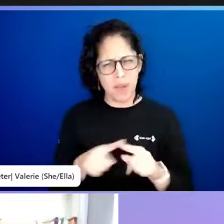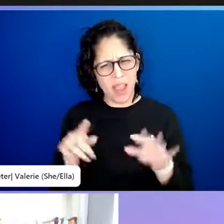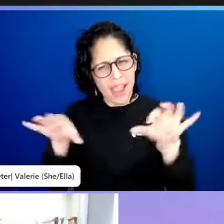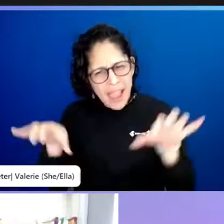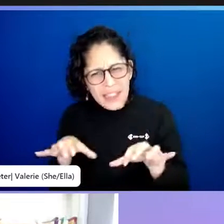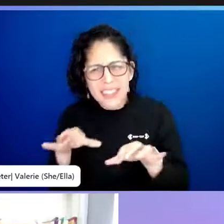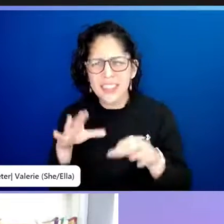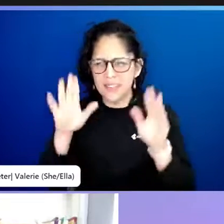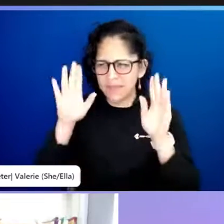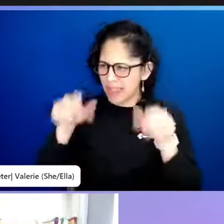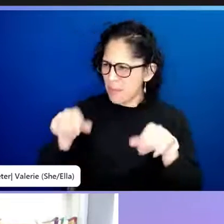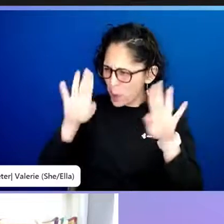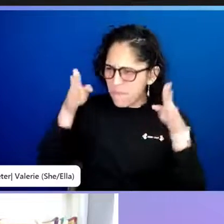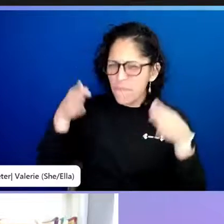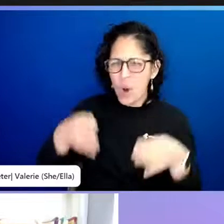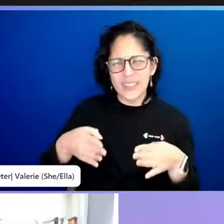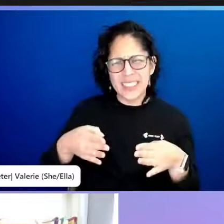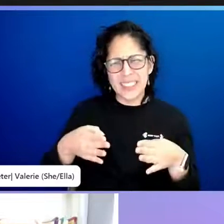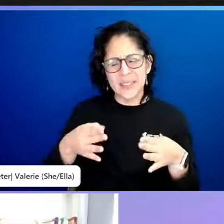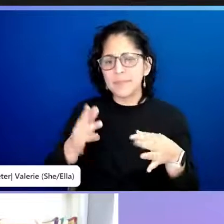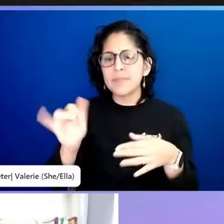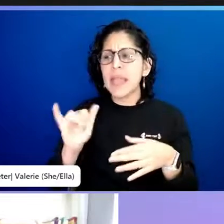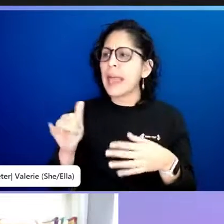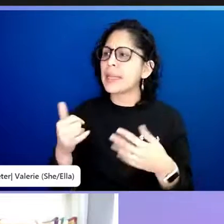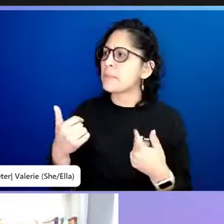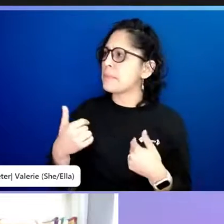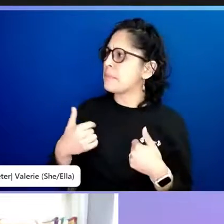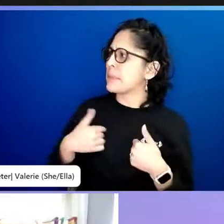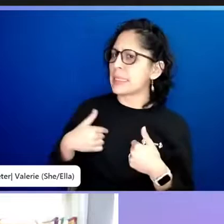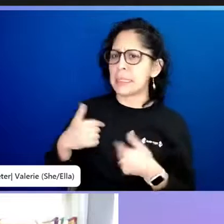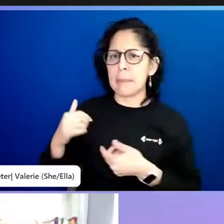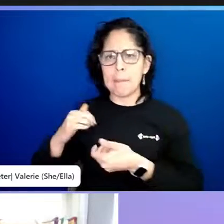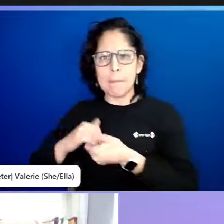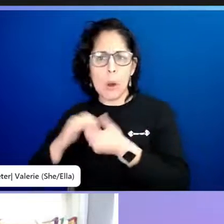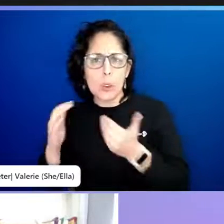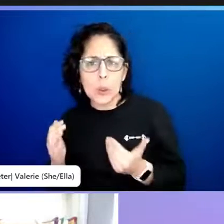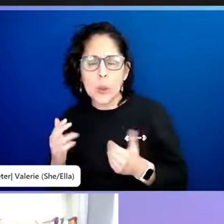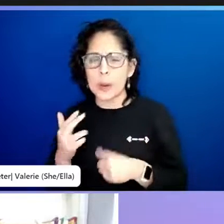able to focus it's like when my partner and I are doing our little miniature paintings I